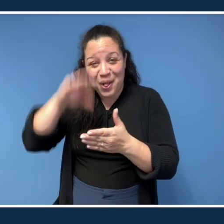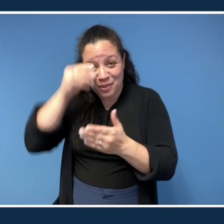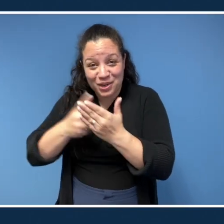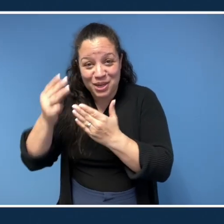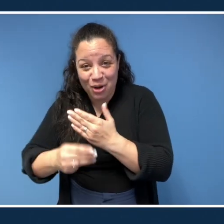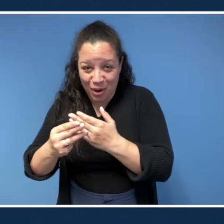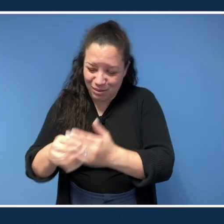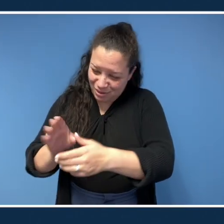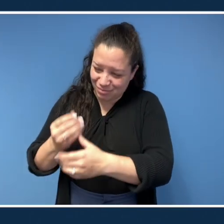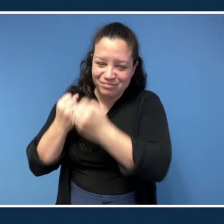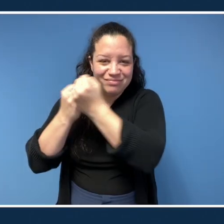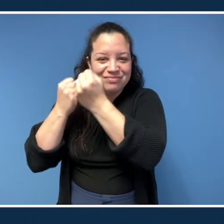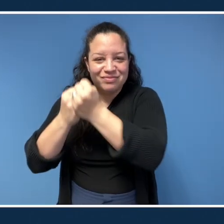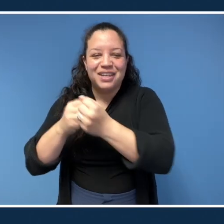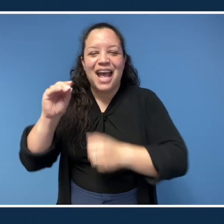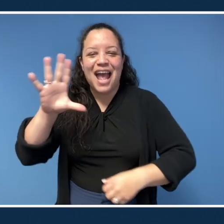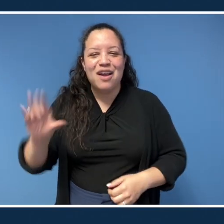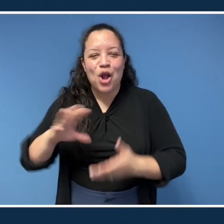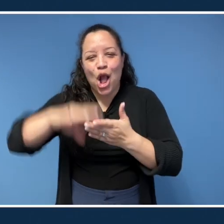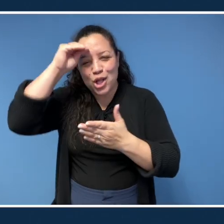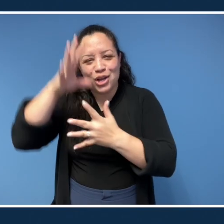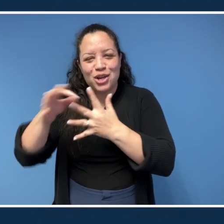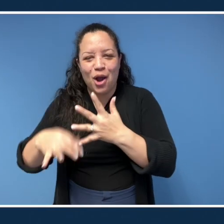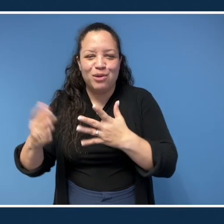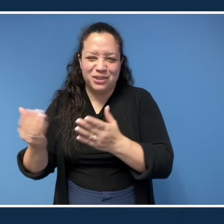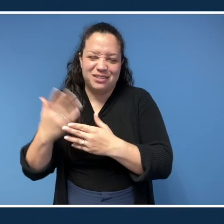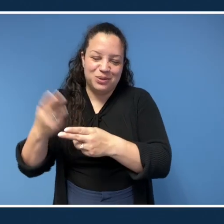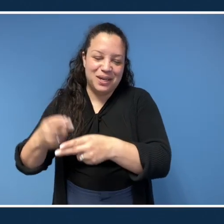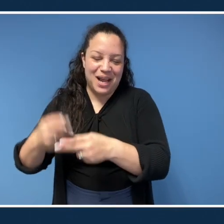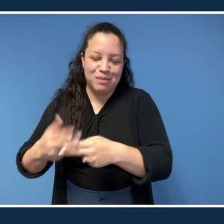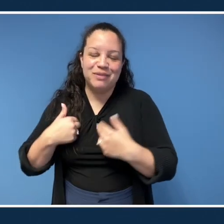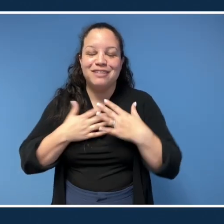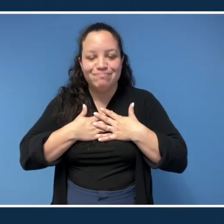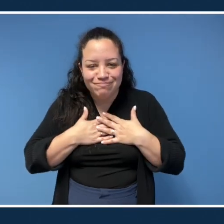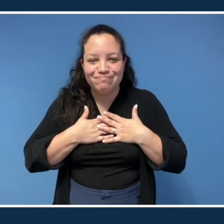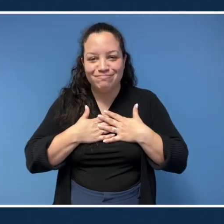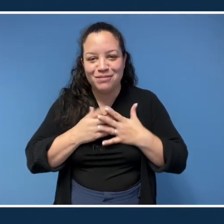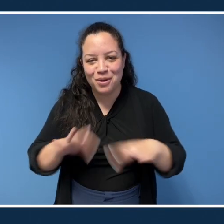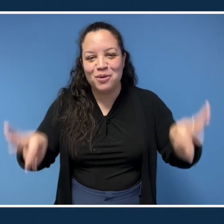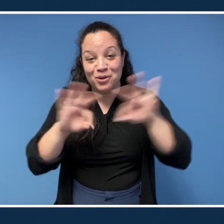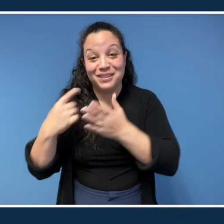option as it's now known. So this conversation is really close to my heart. Shawn,